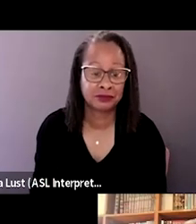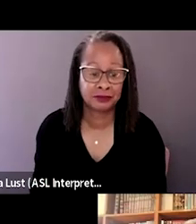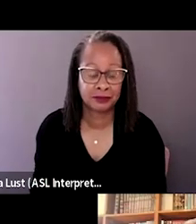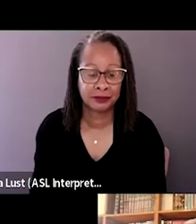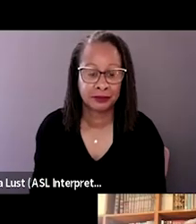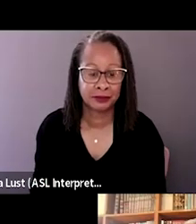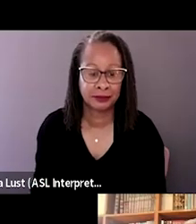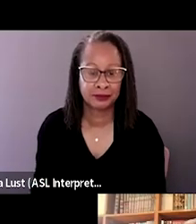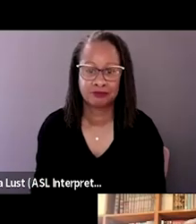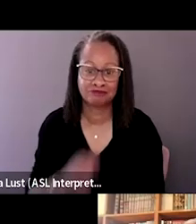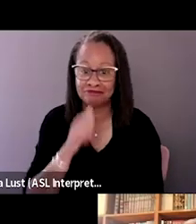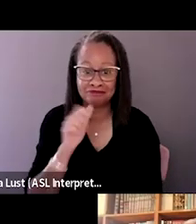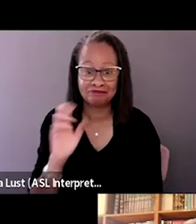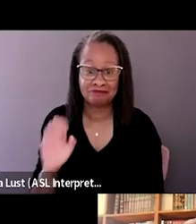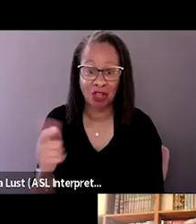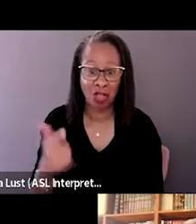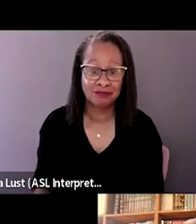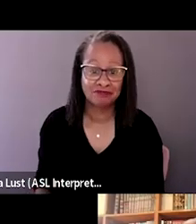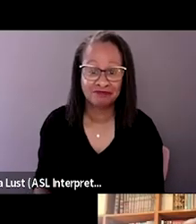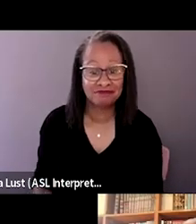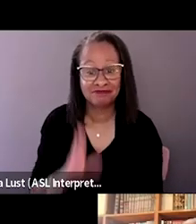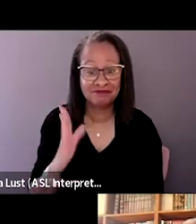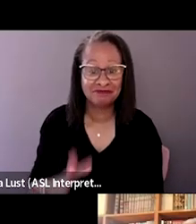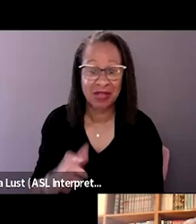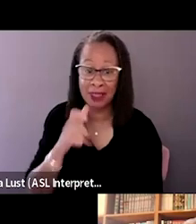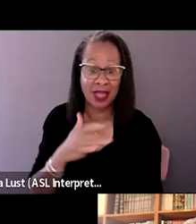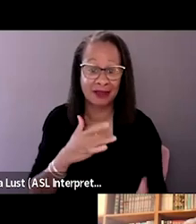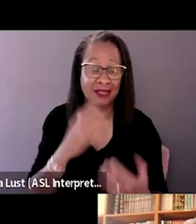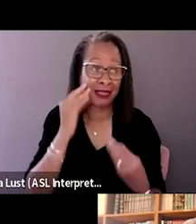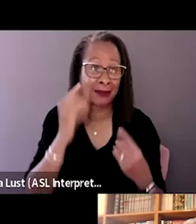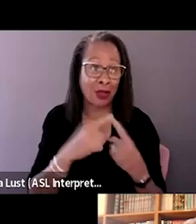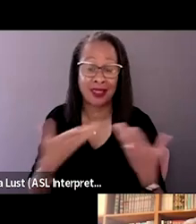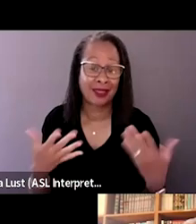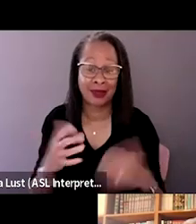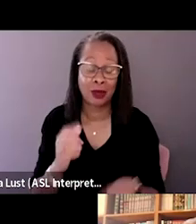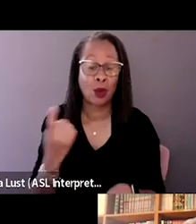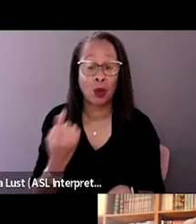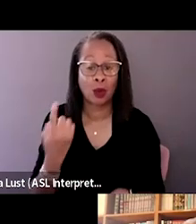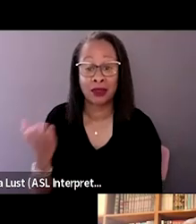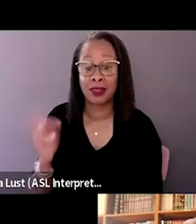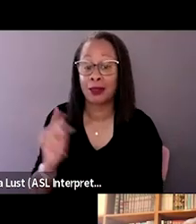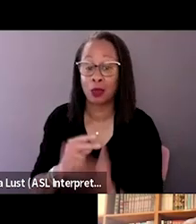Not at all, I'm not considering anything but only the project.